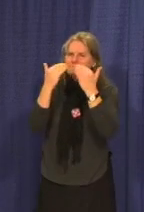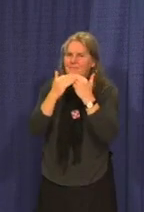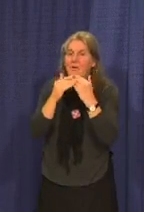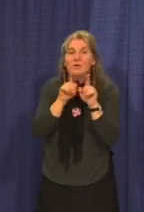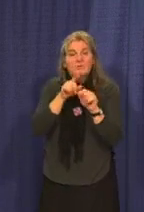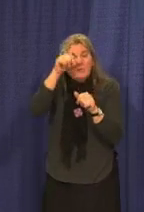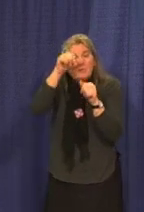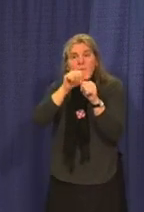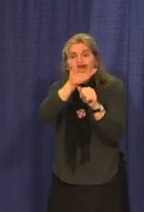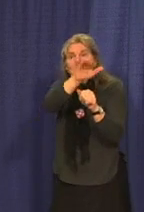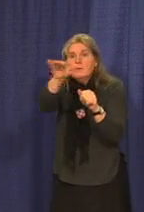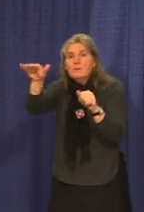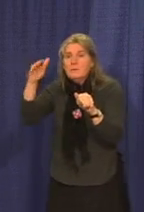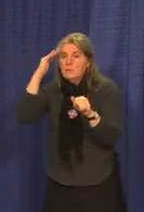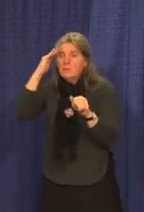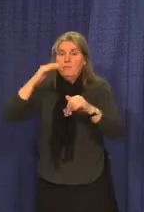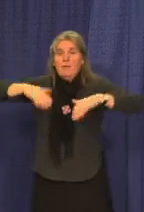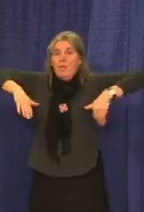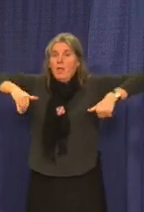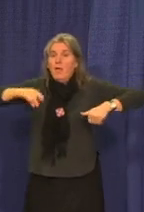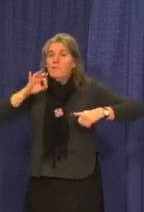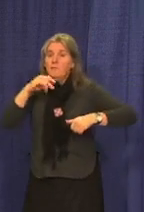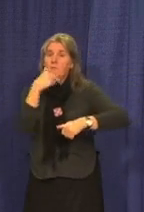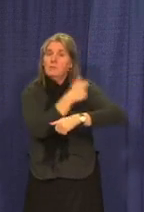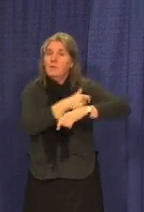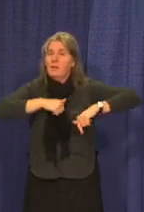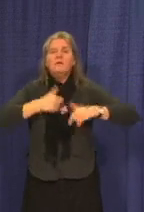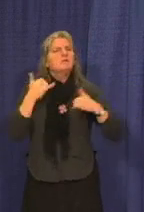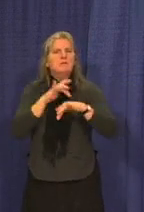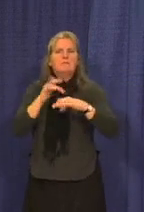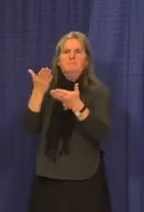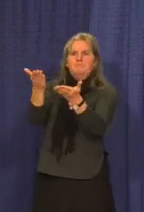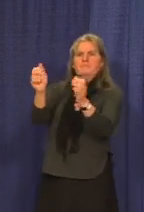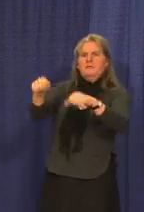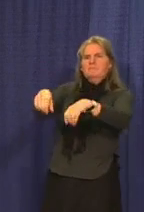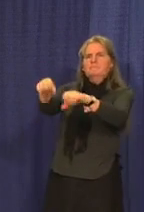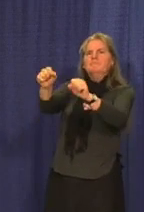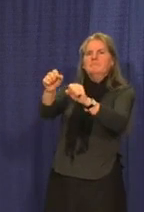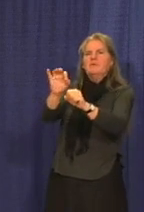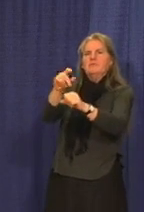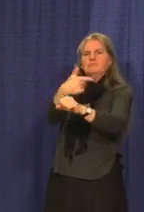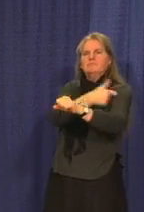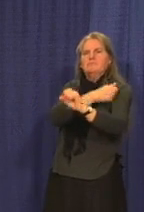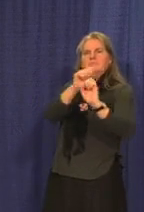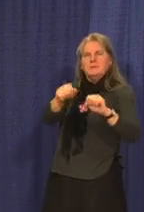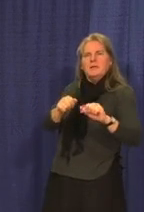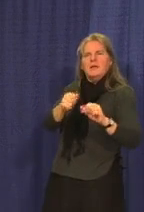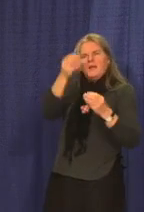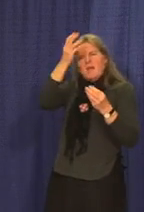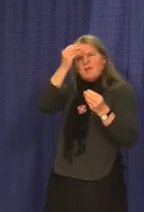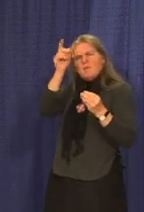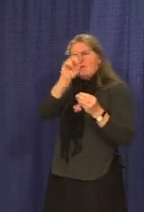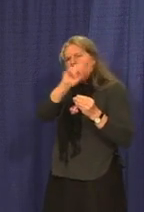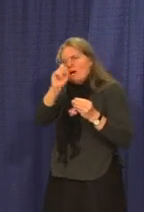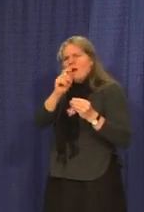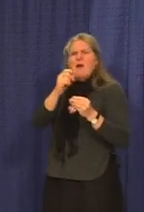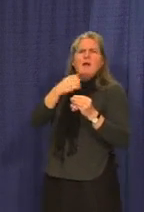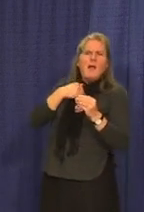have gone out and got in their flu shot already. And a reminder to those that haven't got the shot the at, it is still available.